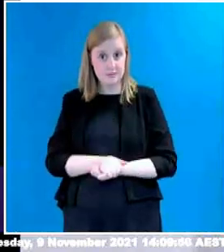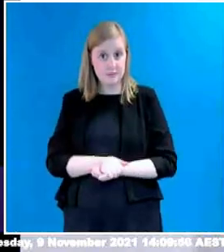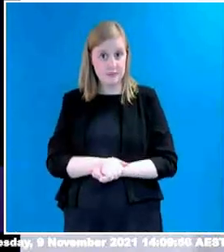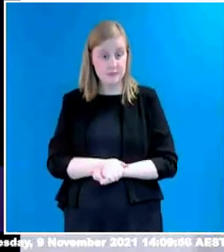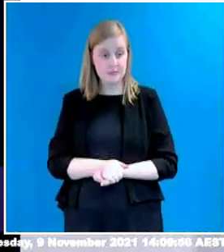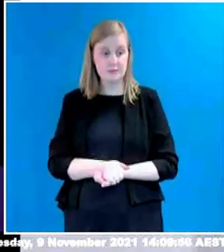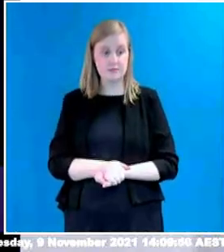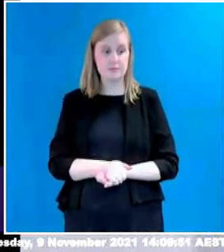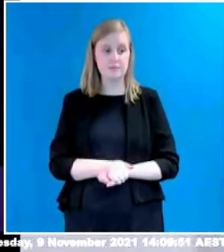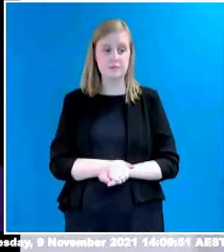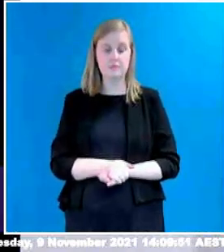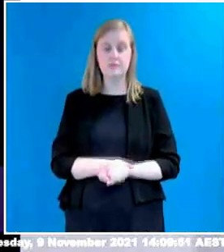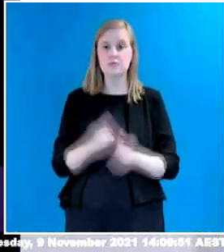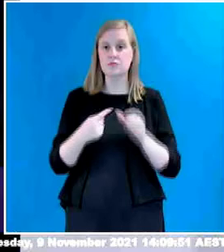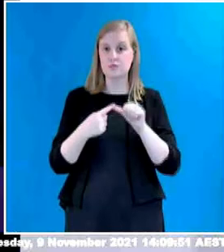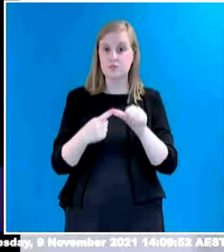I think that's correct, yes.